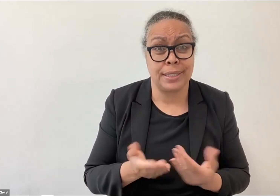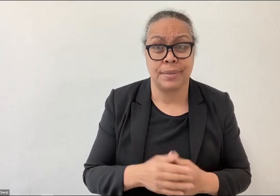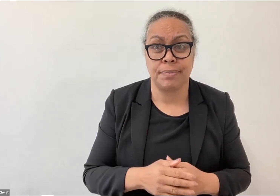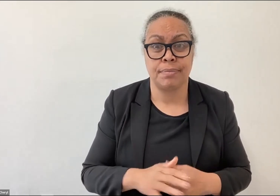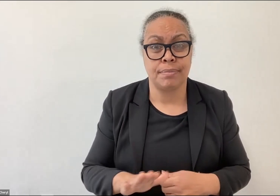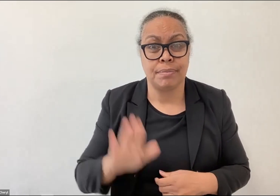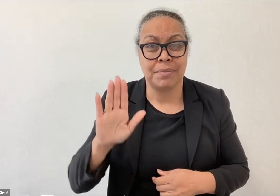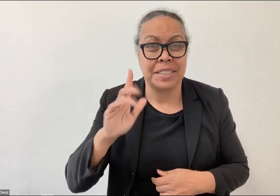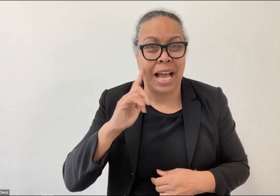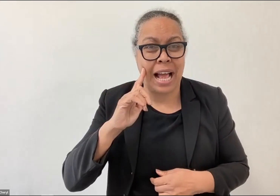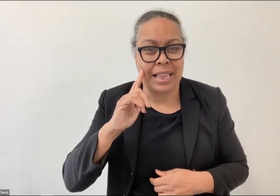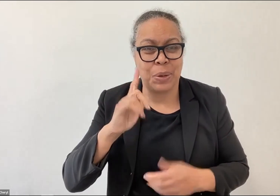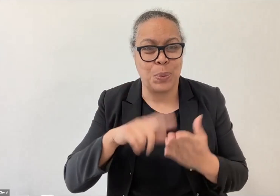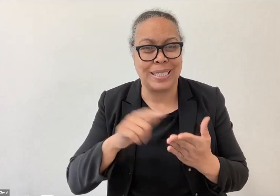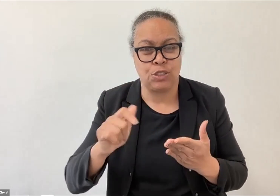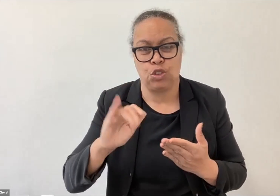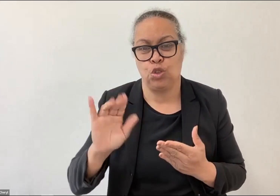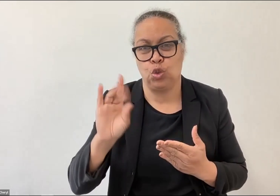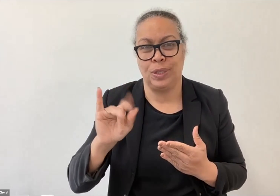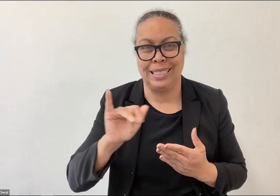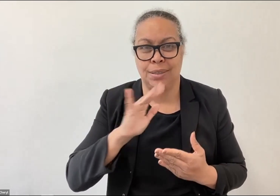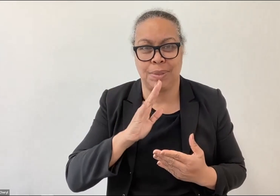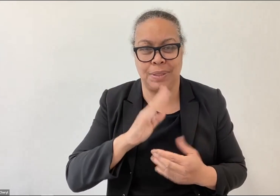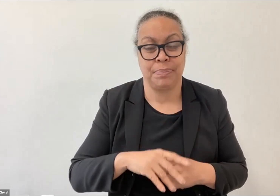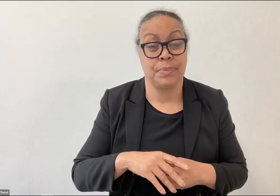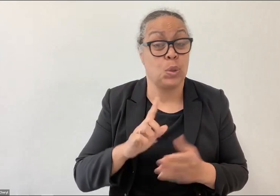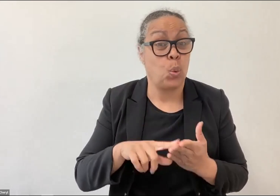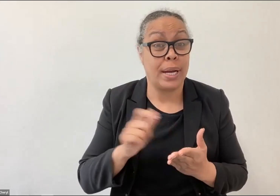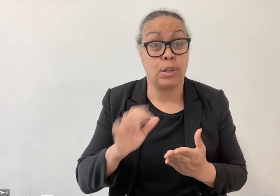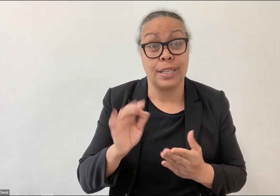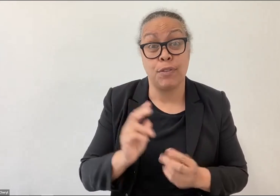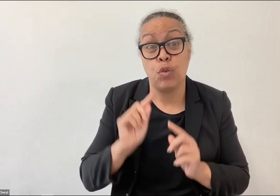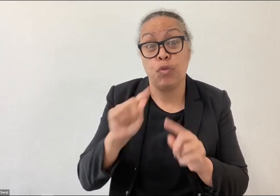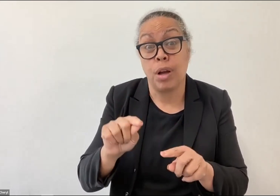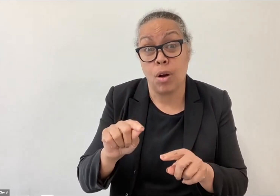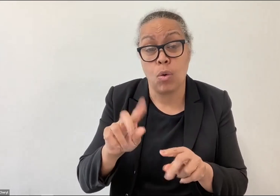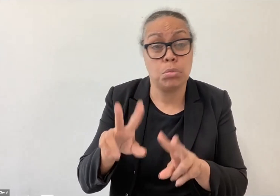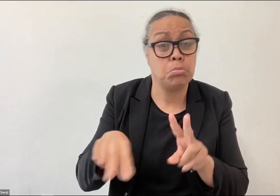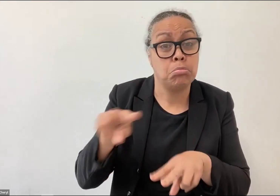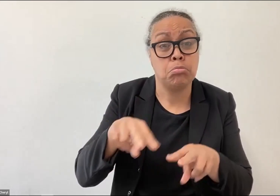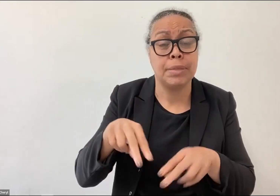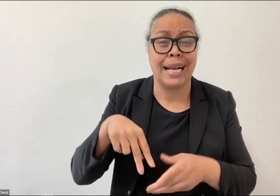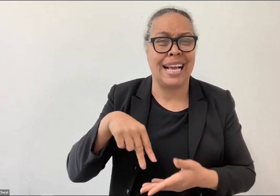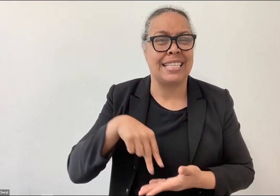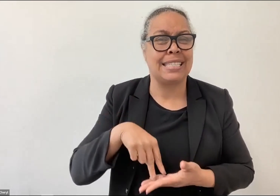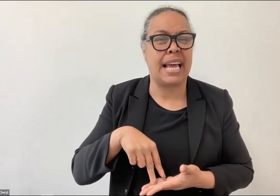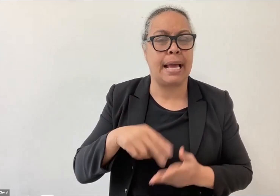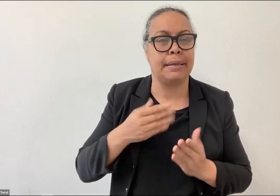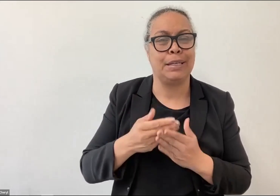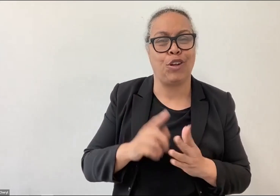I think Mary was also very interesting. If you ever go down to the memorial, and just kind of stand around the beginning.